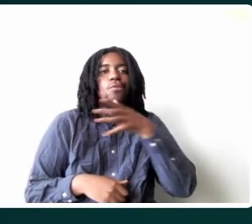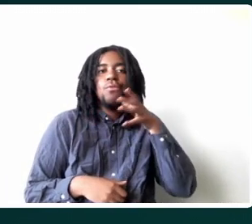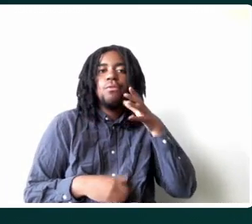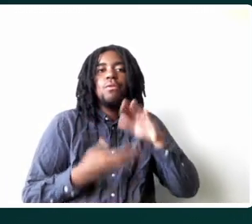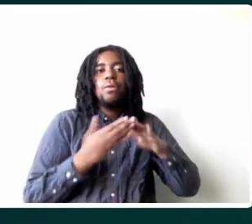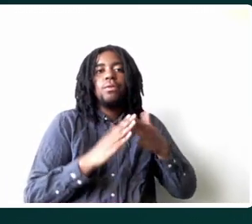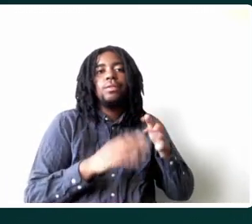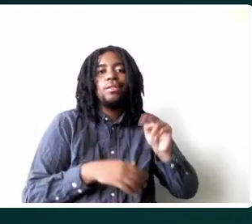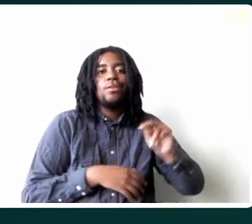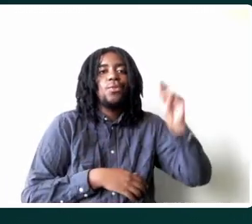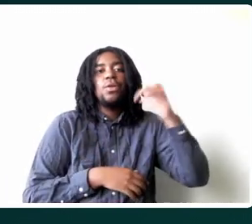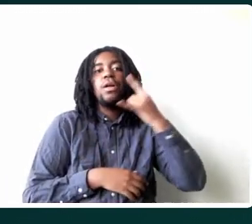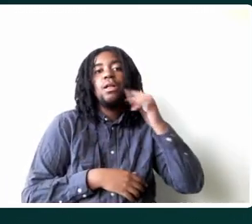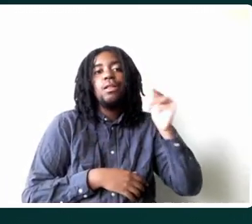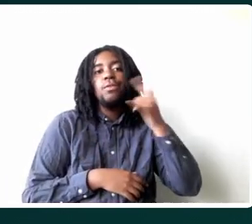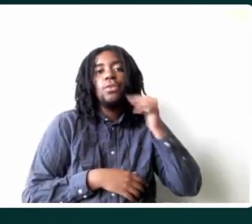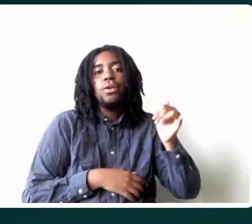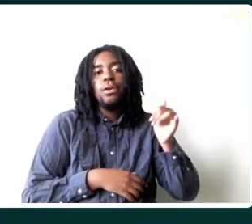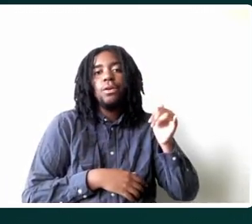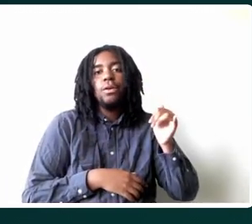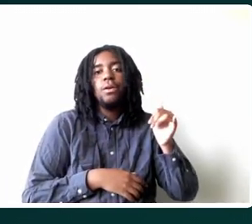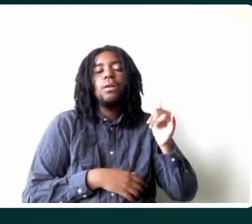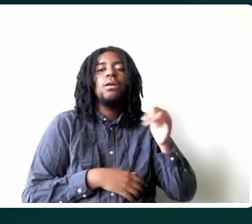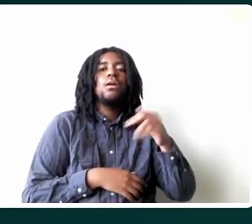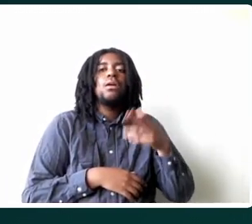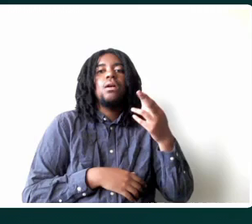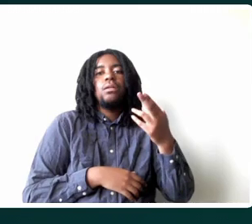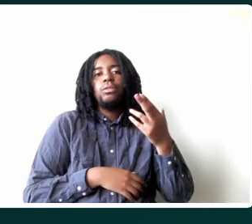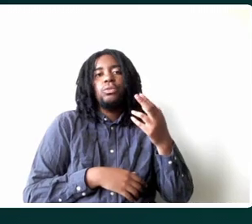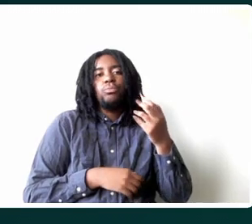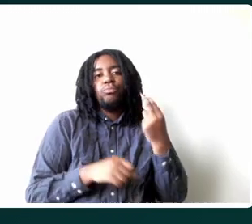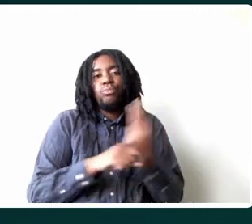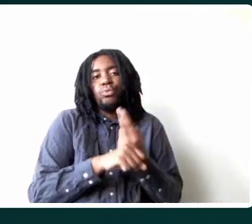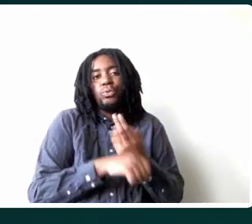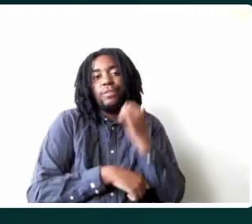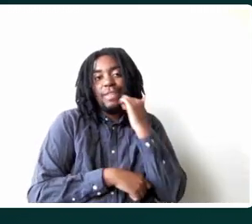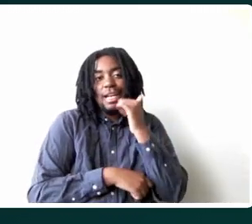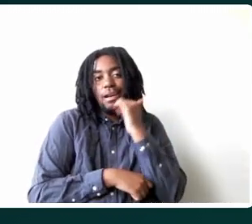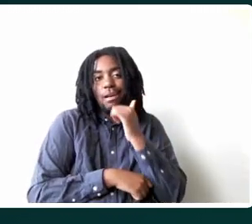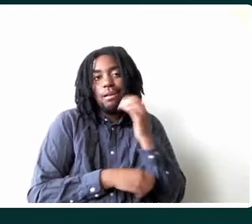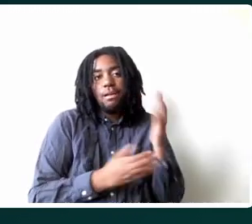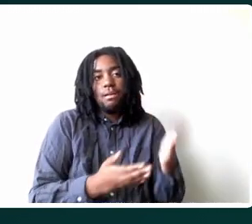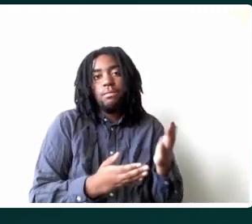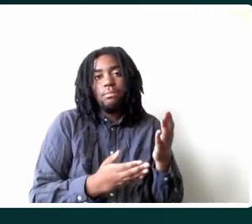in which guns were a tool in everyday life. And they took a picture of their front porch